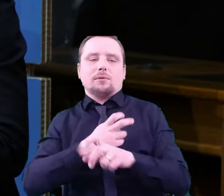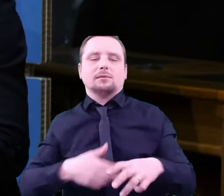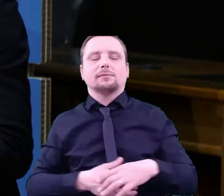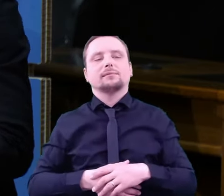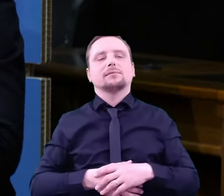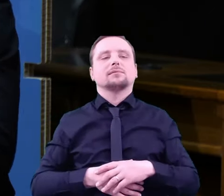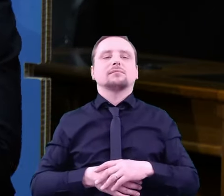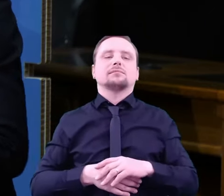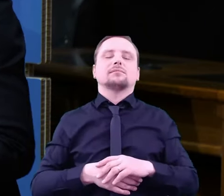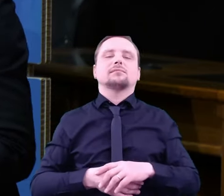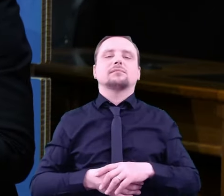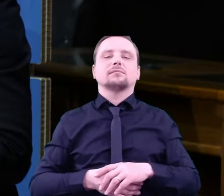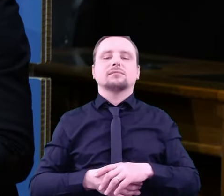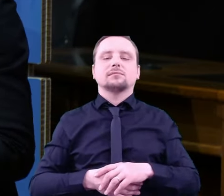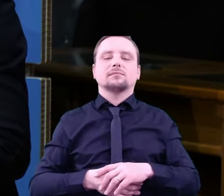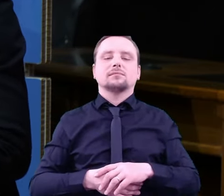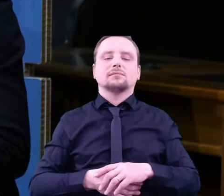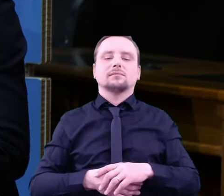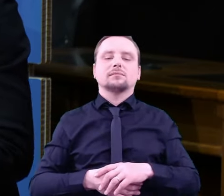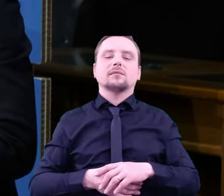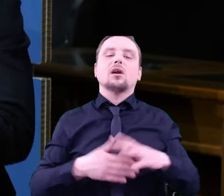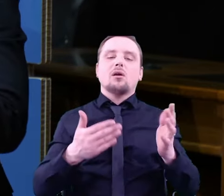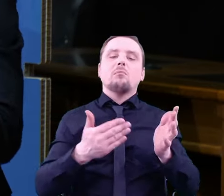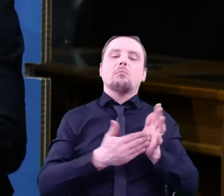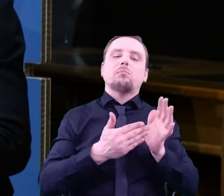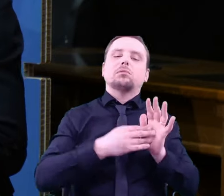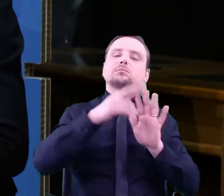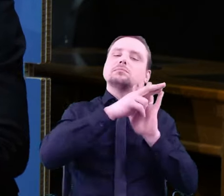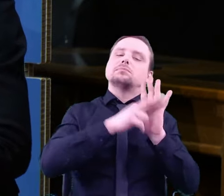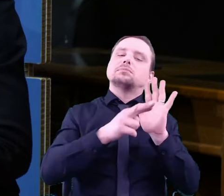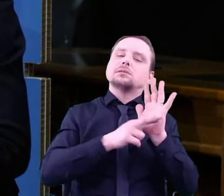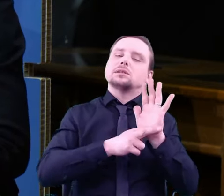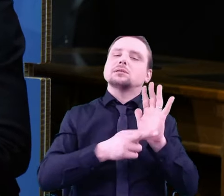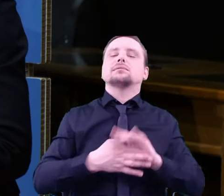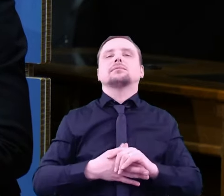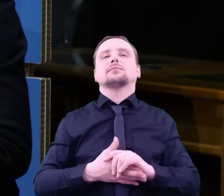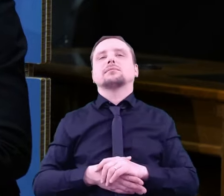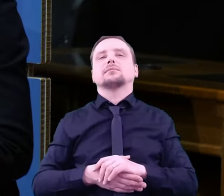This means that legal regulations are necessary to address this issue.